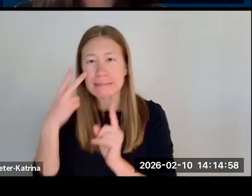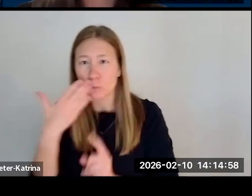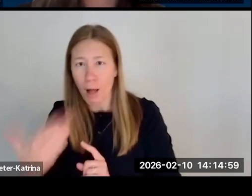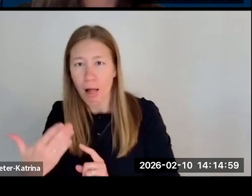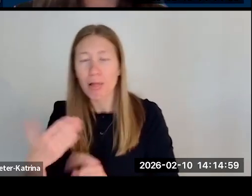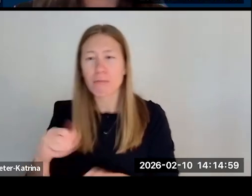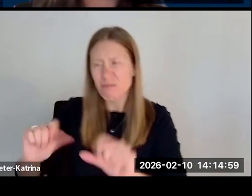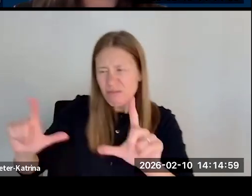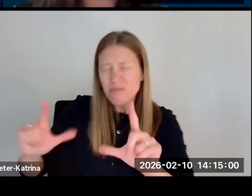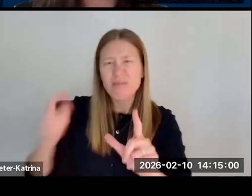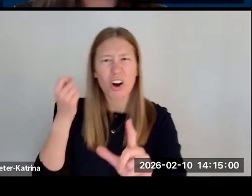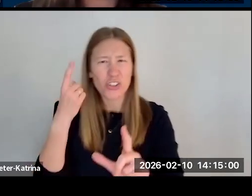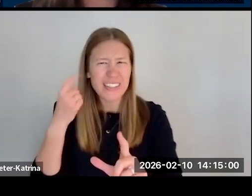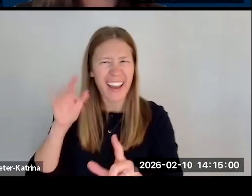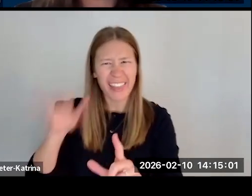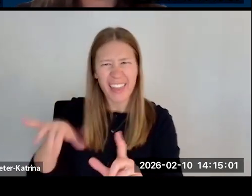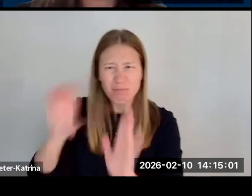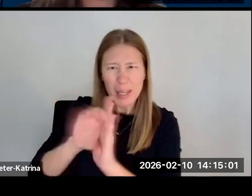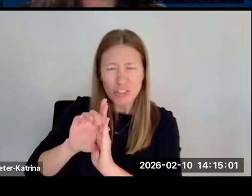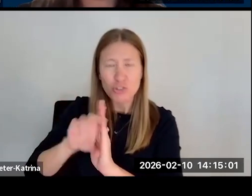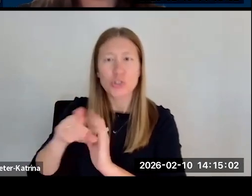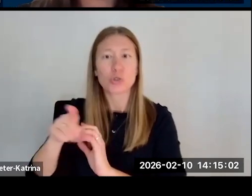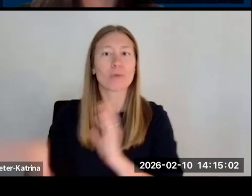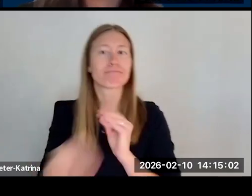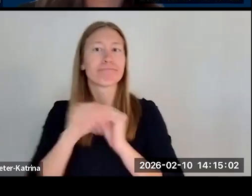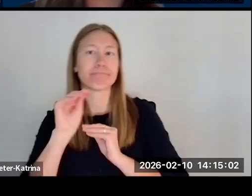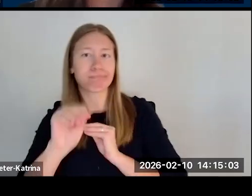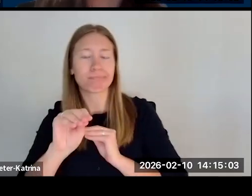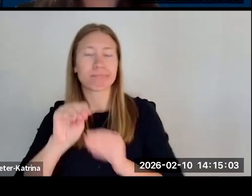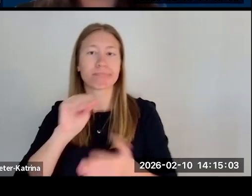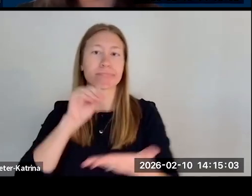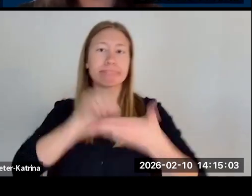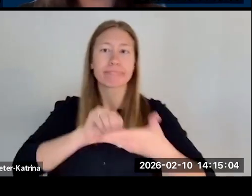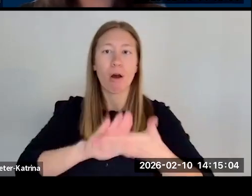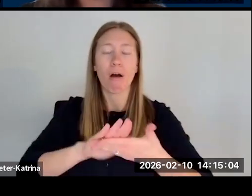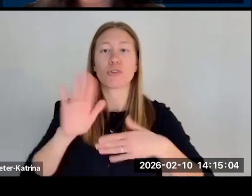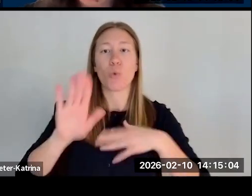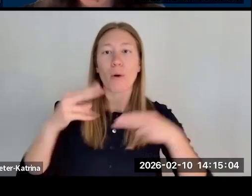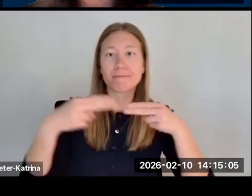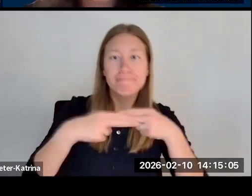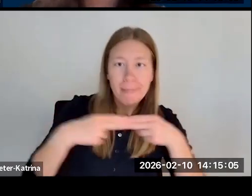what is going on in the image you added to your slide deck or your document or your email.